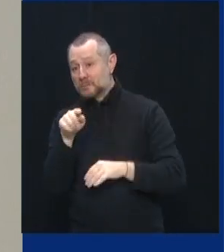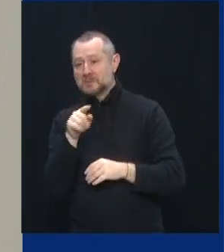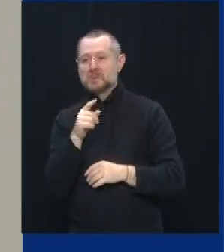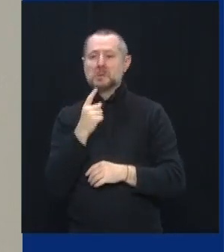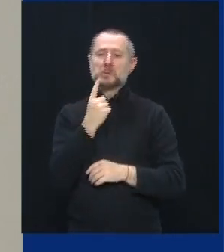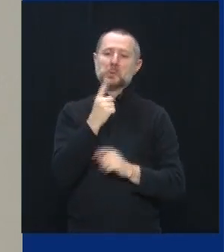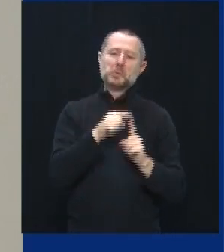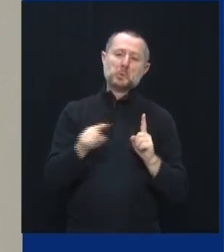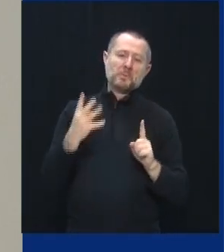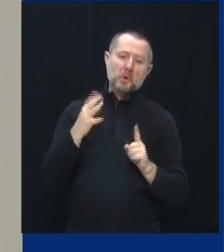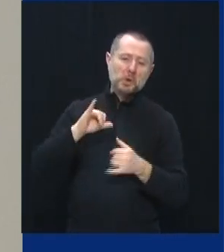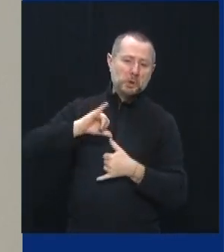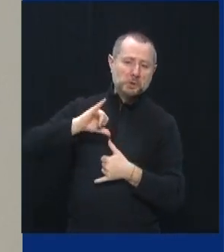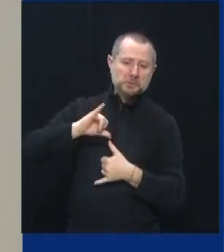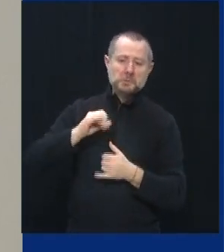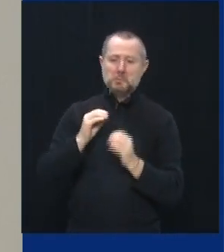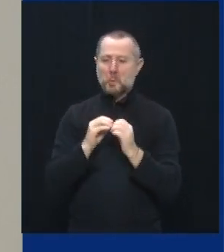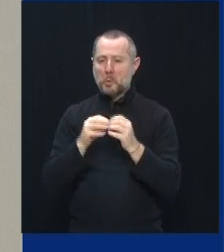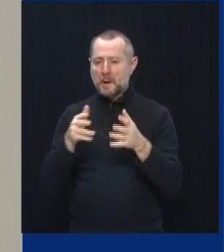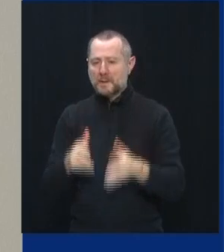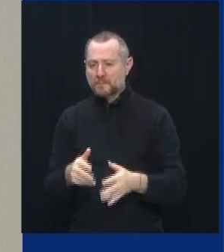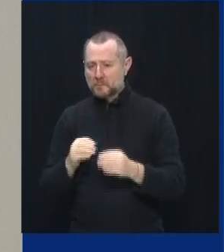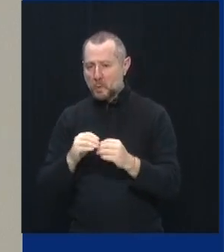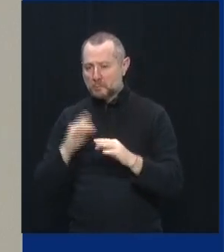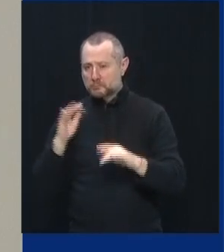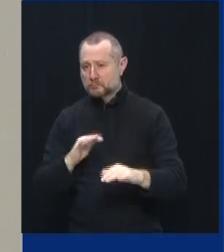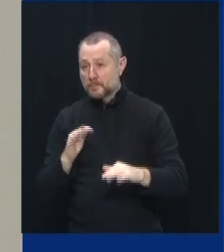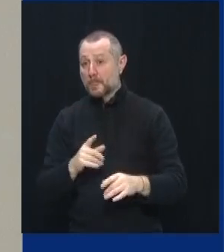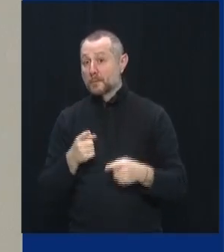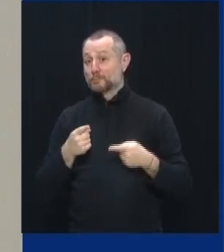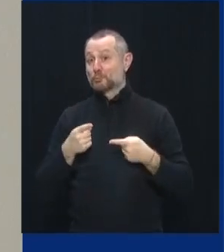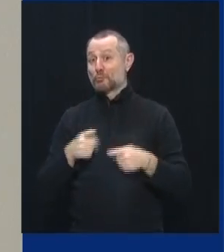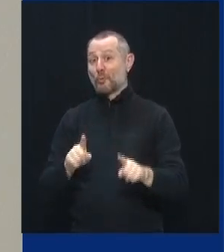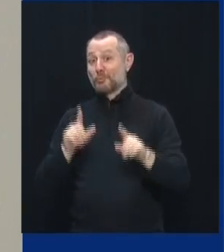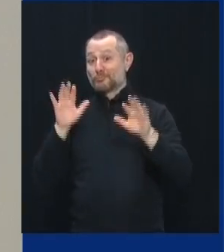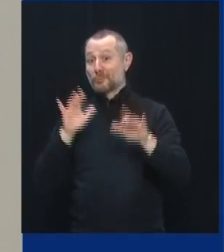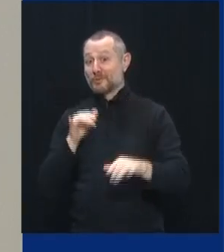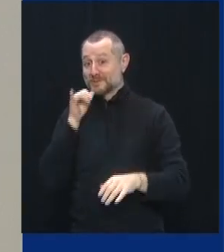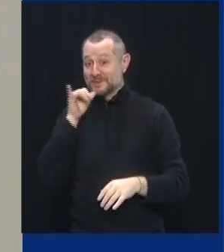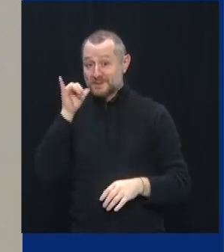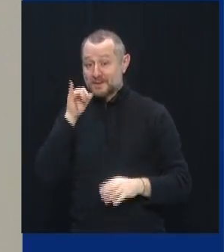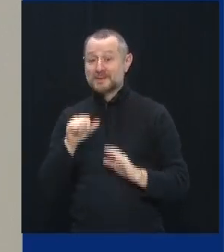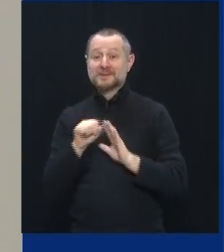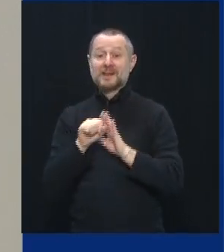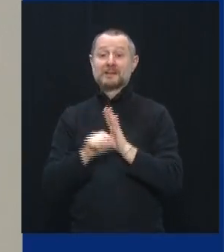EIGHT INCHES AND POINTS NORTH OF THE CATSKILLS AND NORTHERN SUBURBS ANOTHER ONE TO THREE